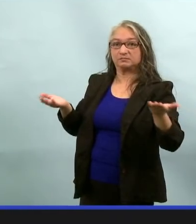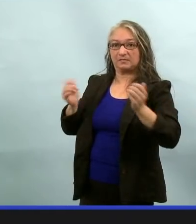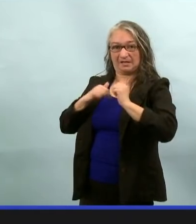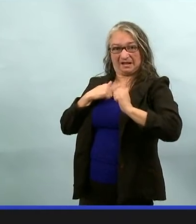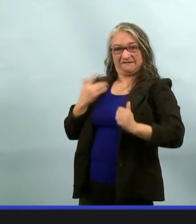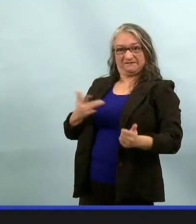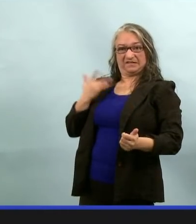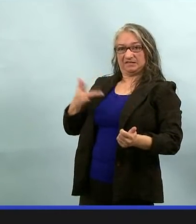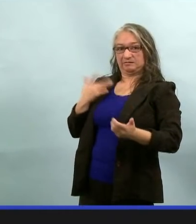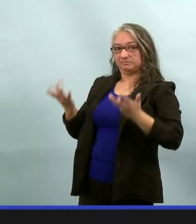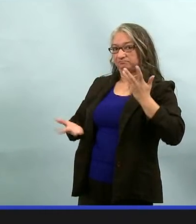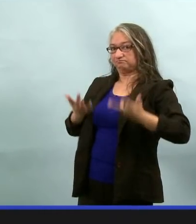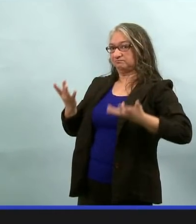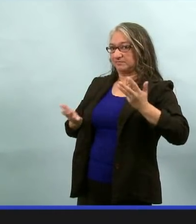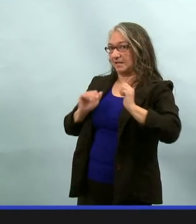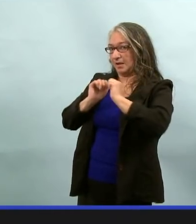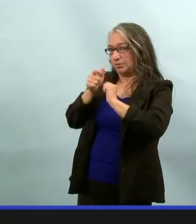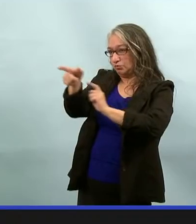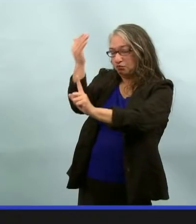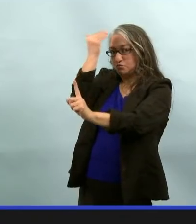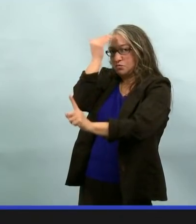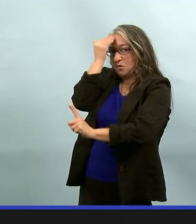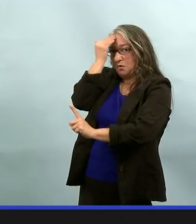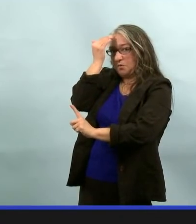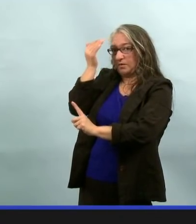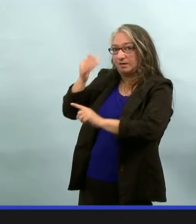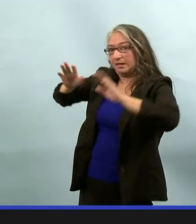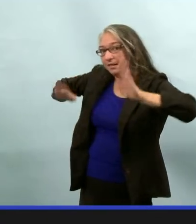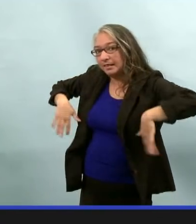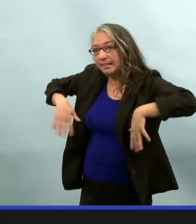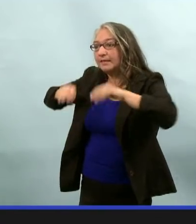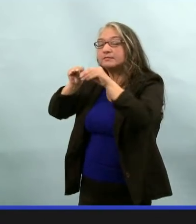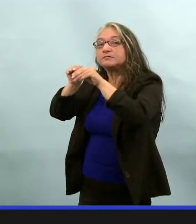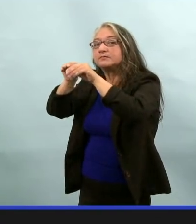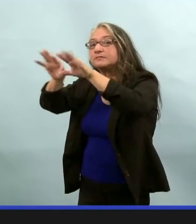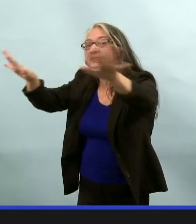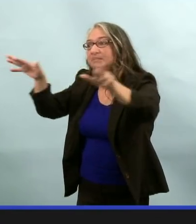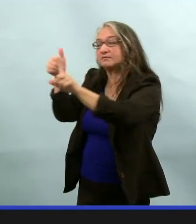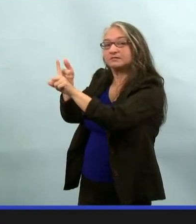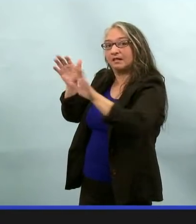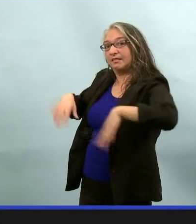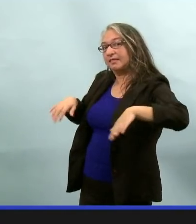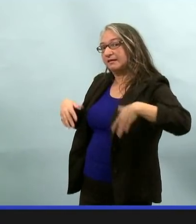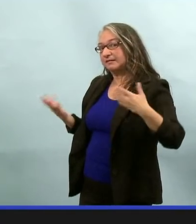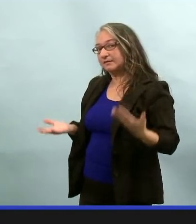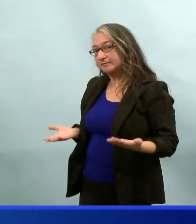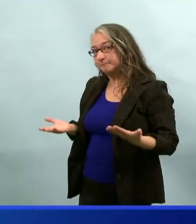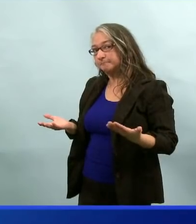no public health risk posed by this case so you know we've done our public health investigation